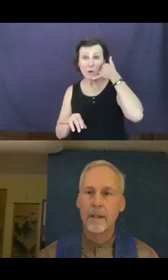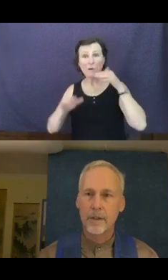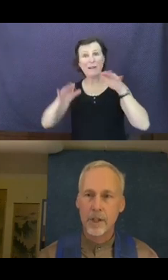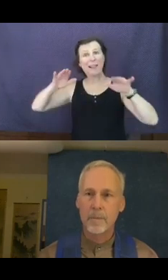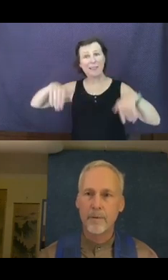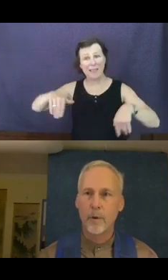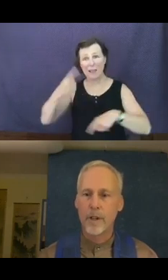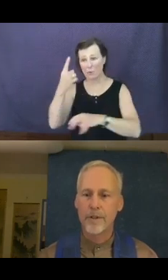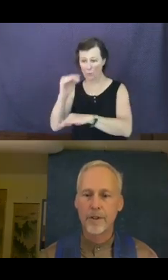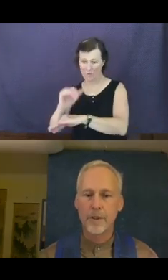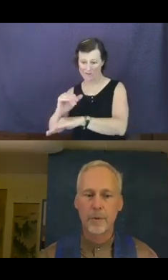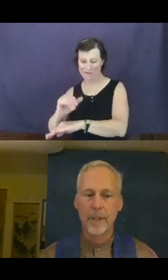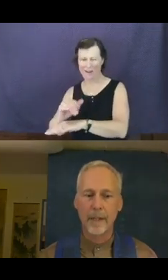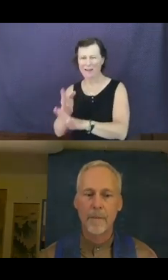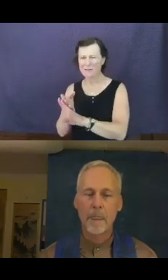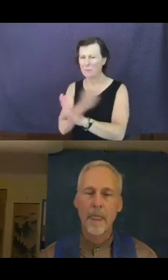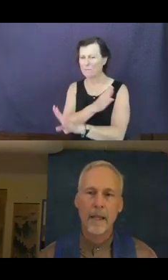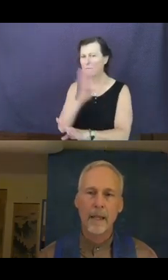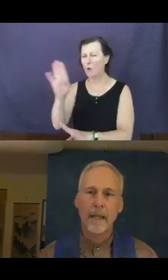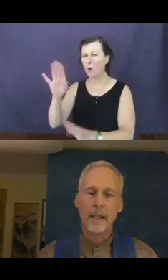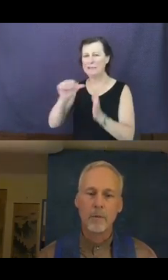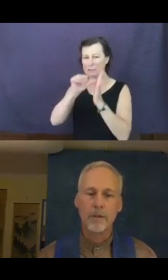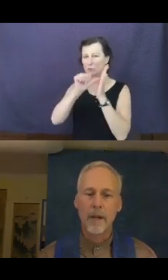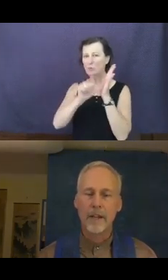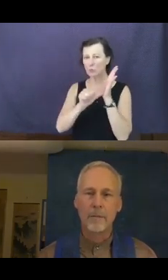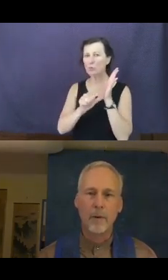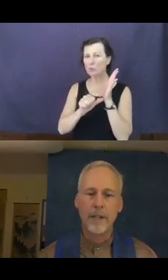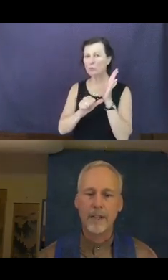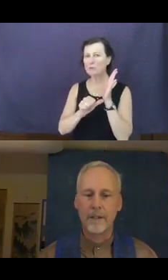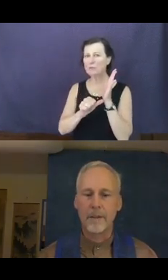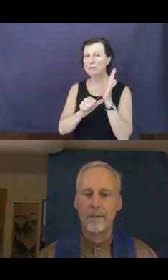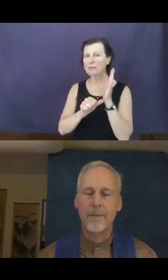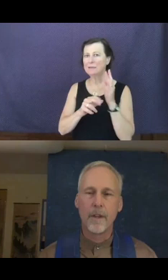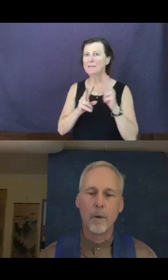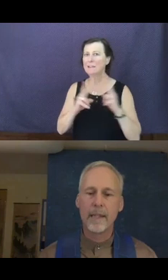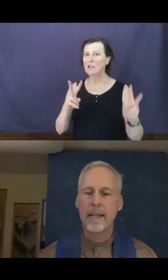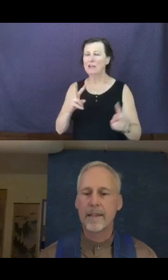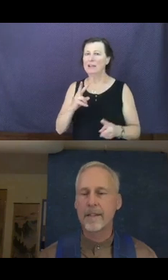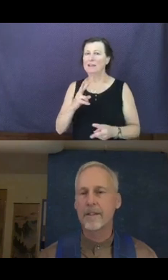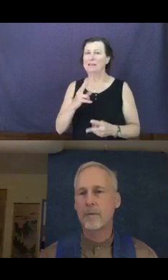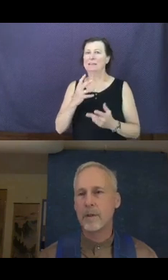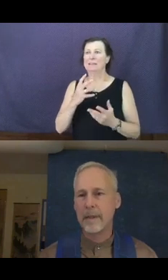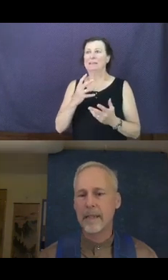just before his surgery. It was rather poignant knowing that this would be the